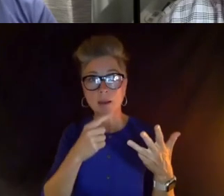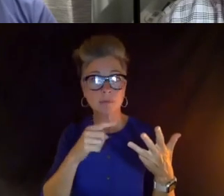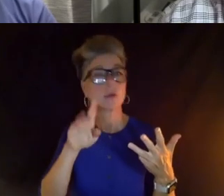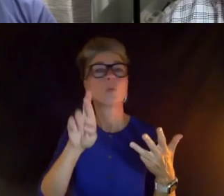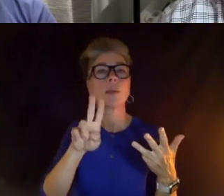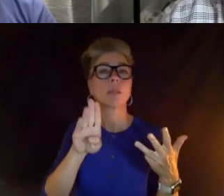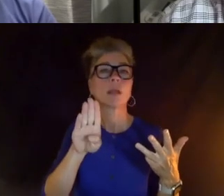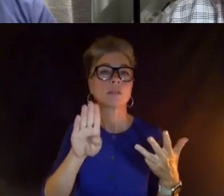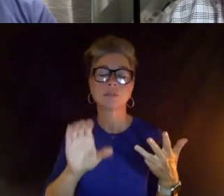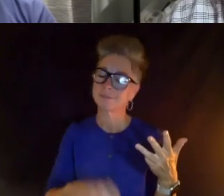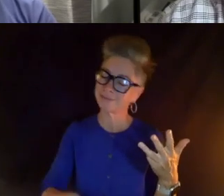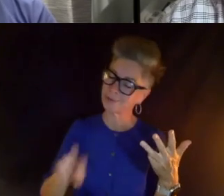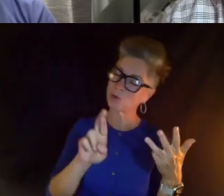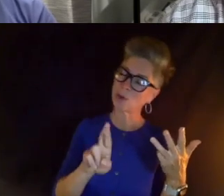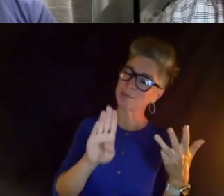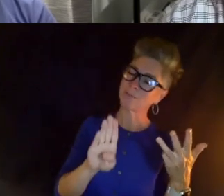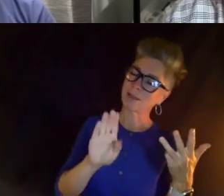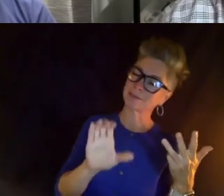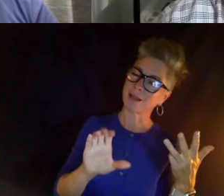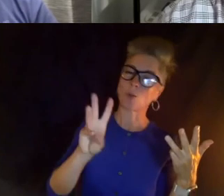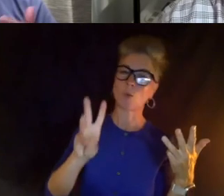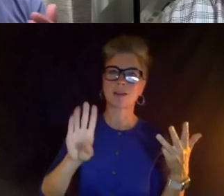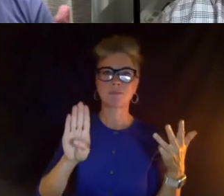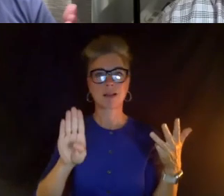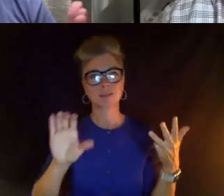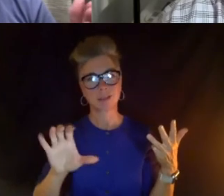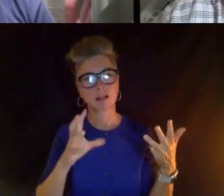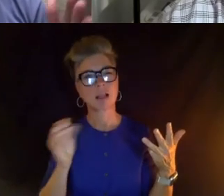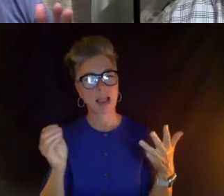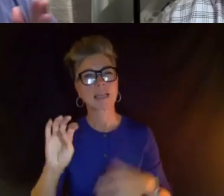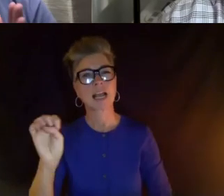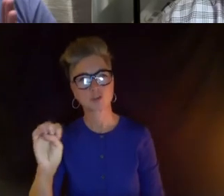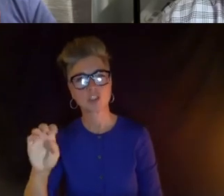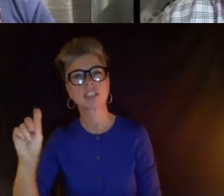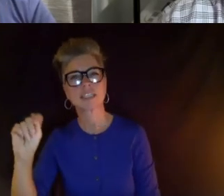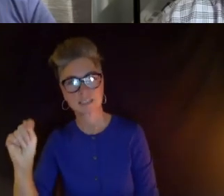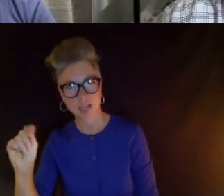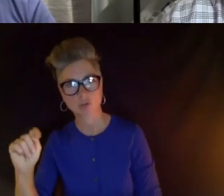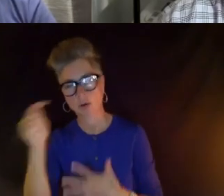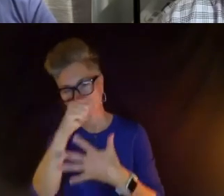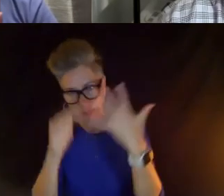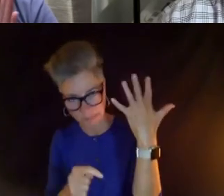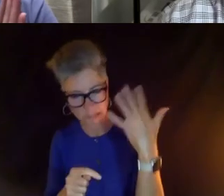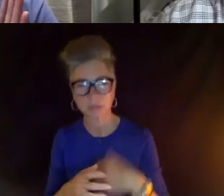at testosterone and estrogen levels. So I would say if a person is looking to transition